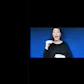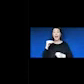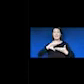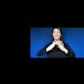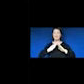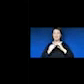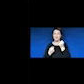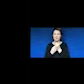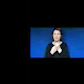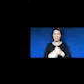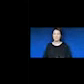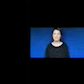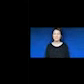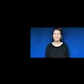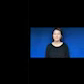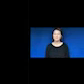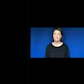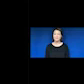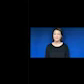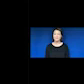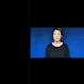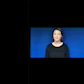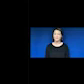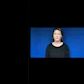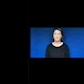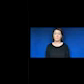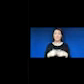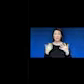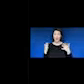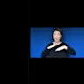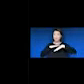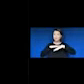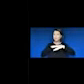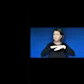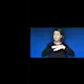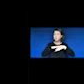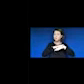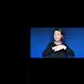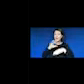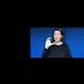Now that we have given you a overview of customized employment, we want to share about some of